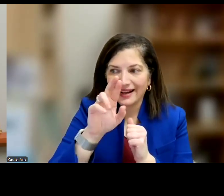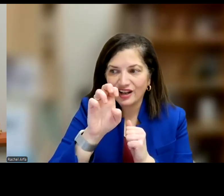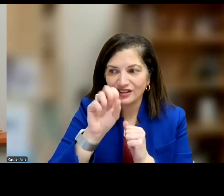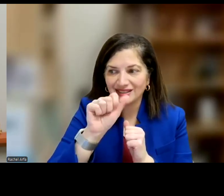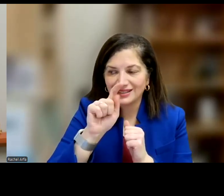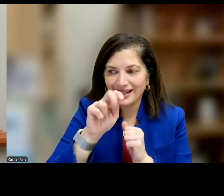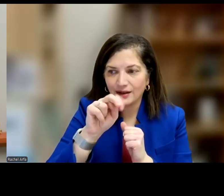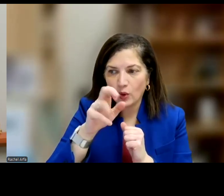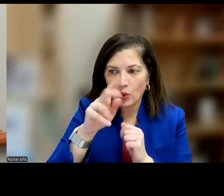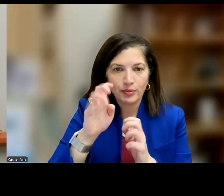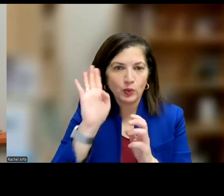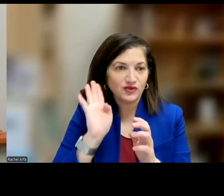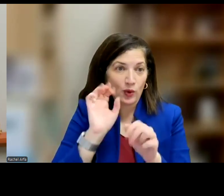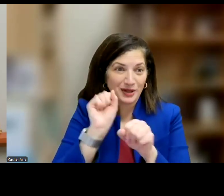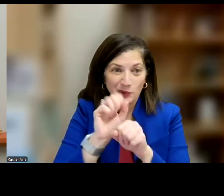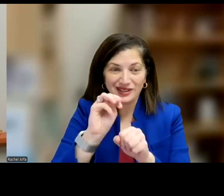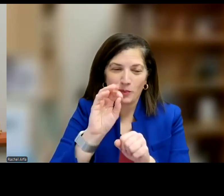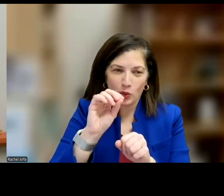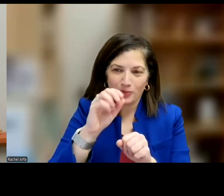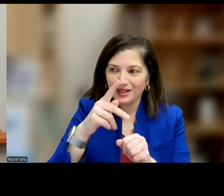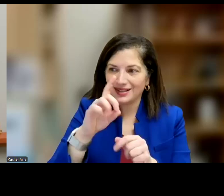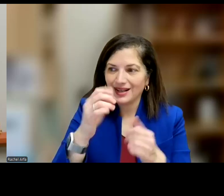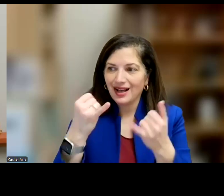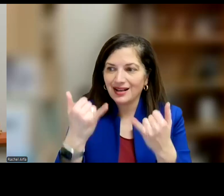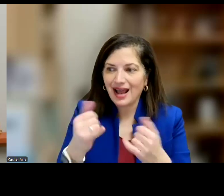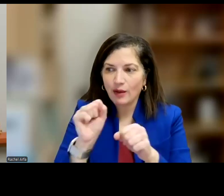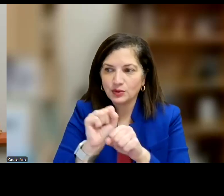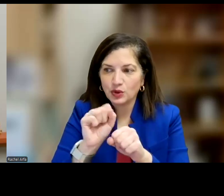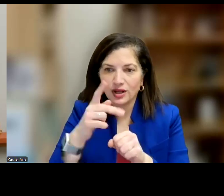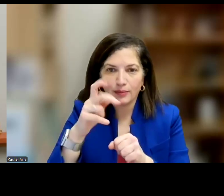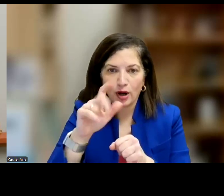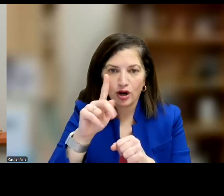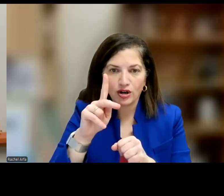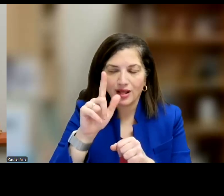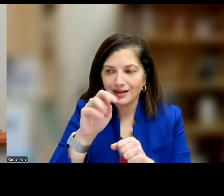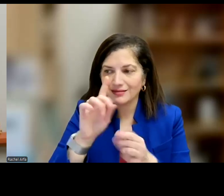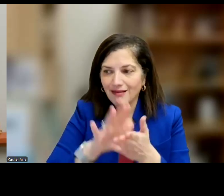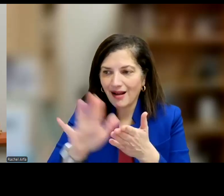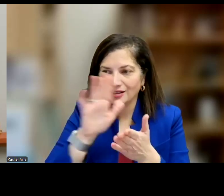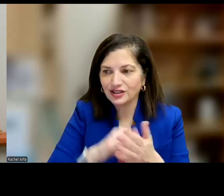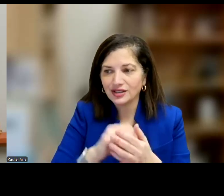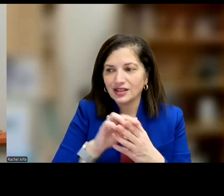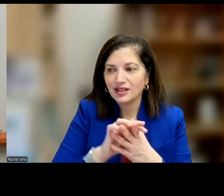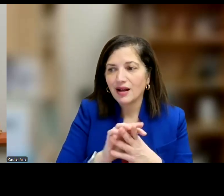13:06:52 with Clare Stanhope, who was a 13:06:54 previous employee at MOPD, and